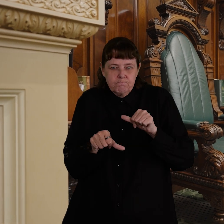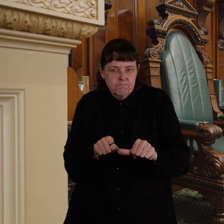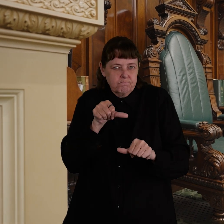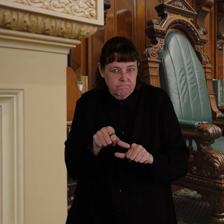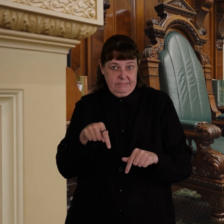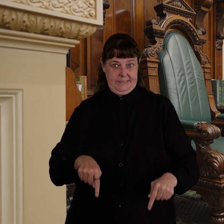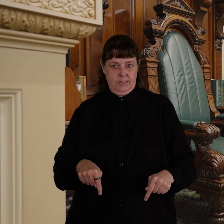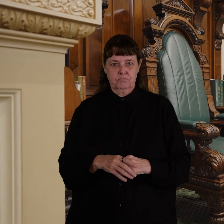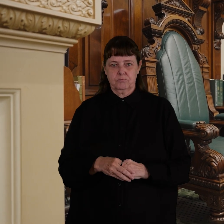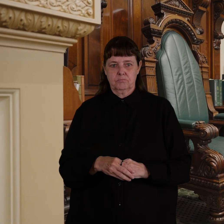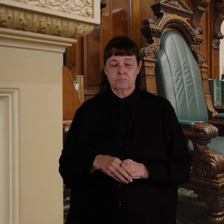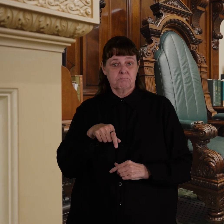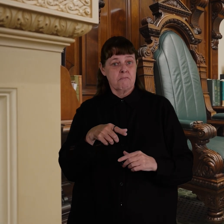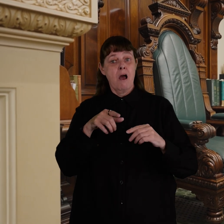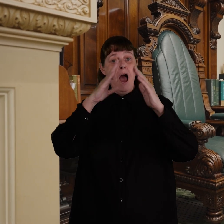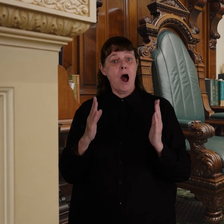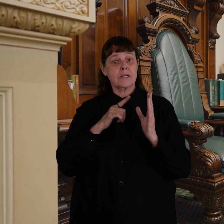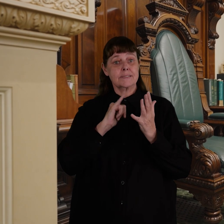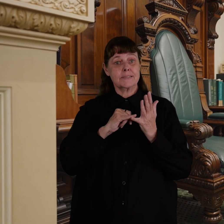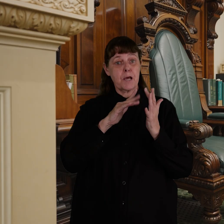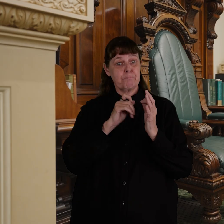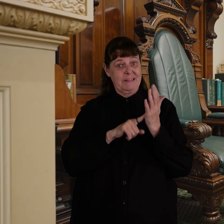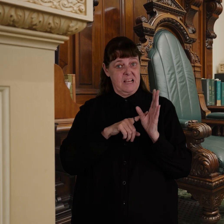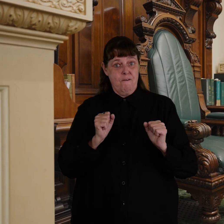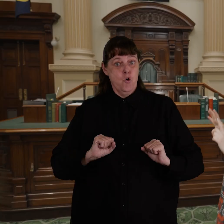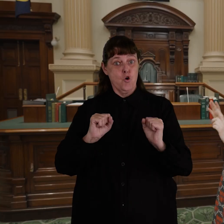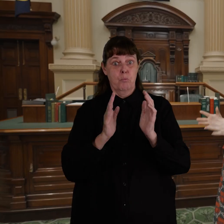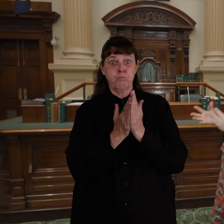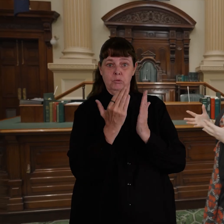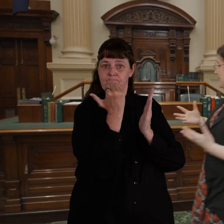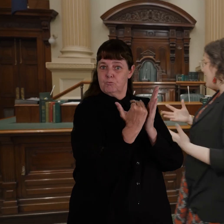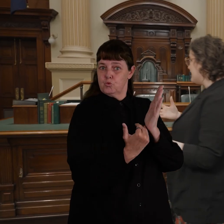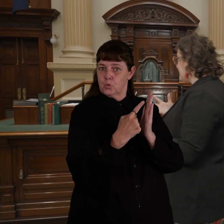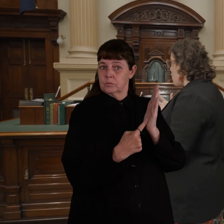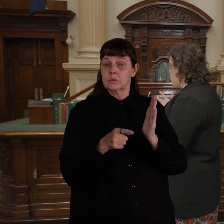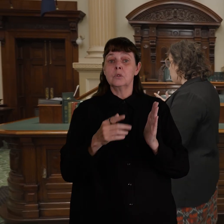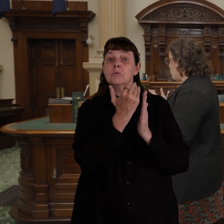the rules and the procedures for the House of Assembly. The House of Assembly has its own